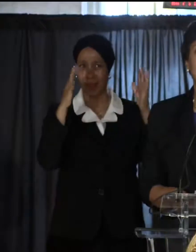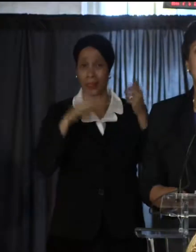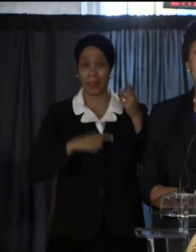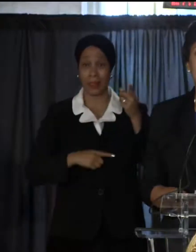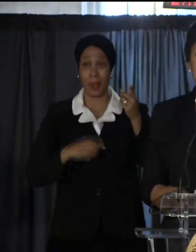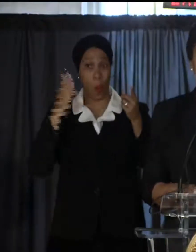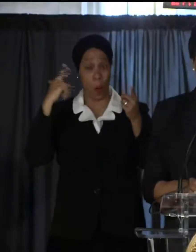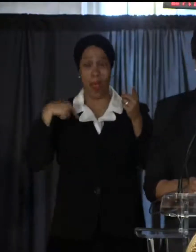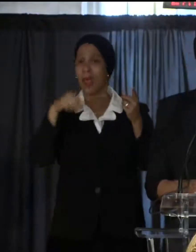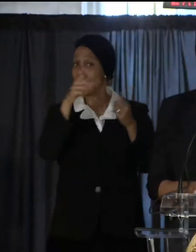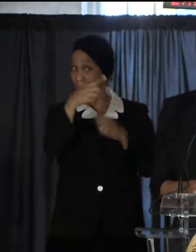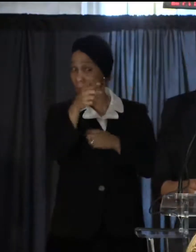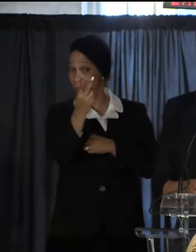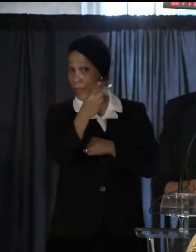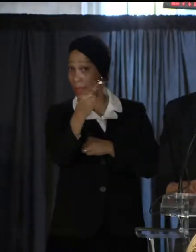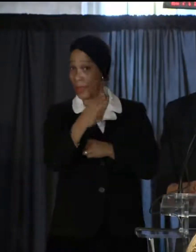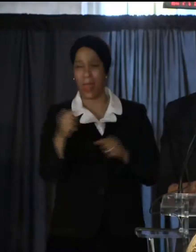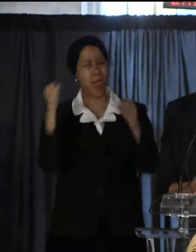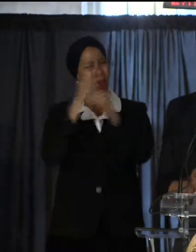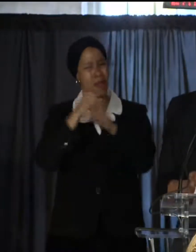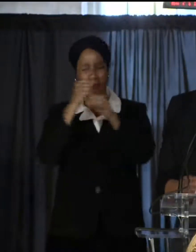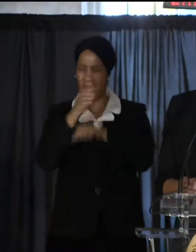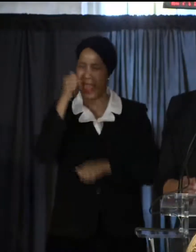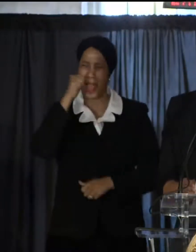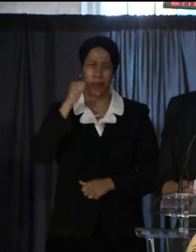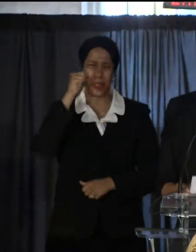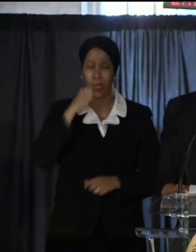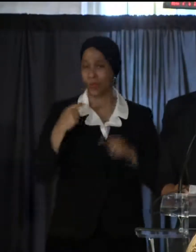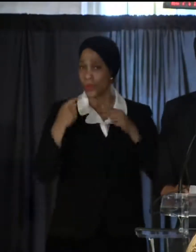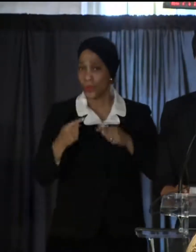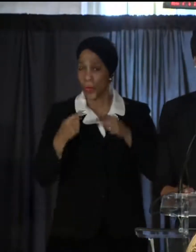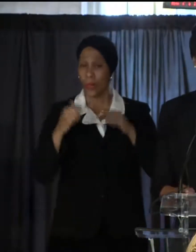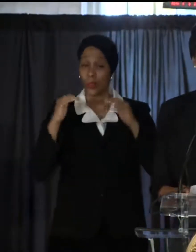BECAUSE THEY FIGHT EVERY DAY TO ADVANCE THE CAUSE